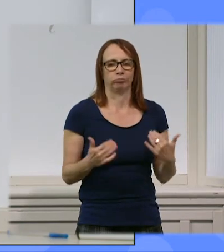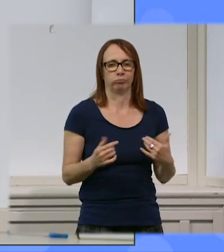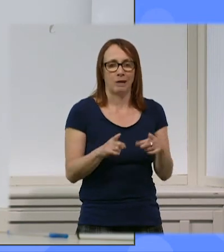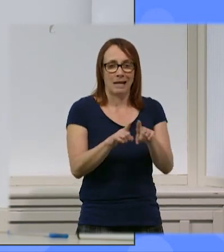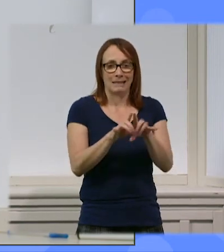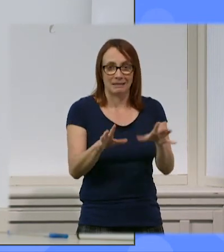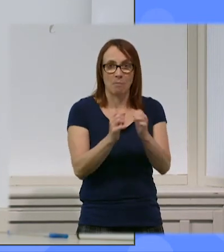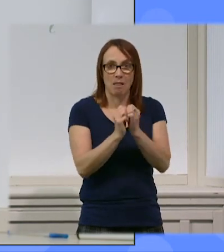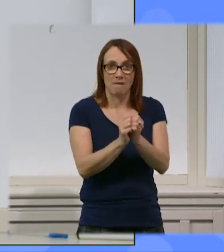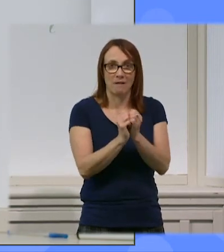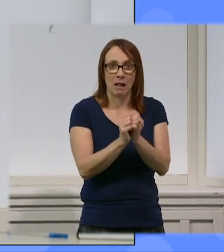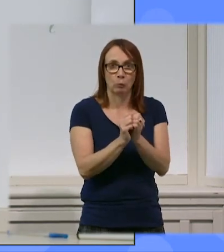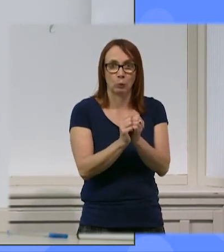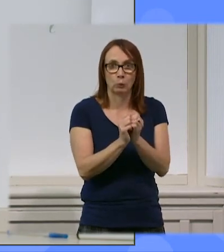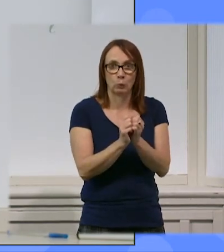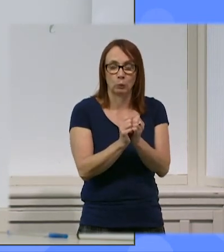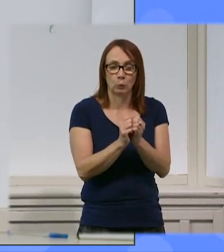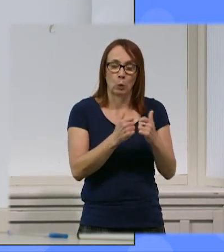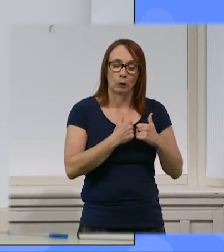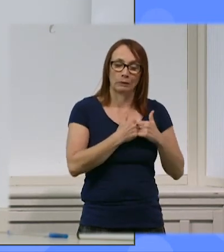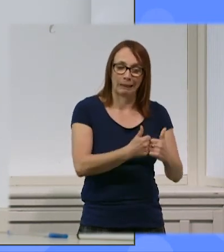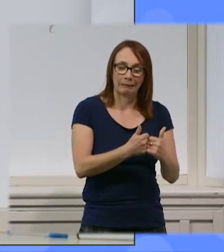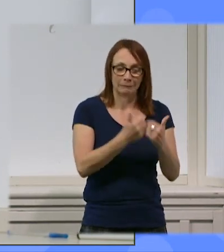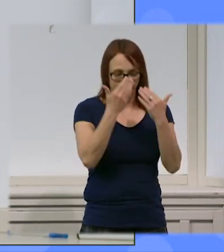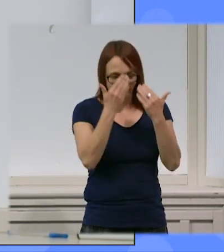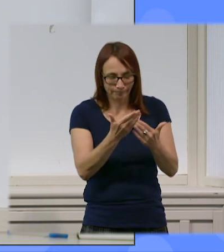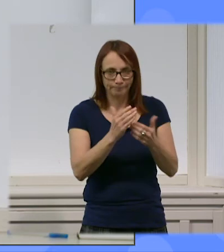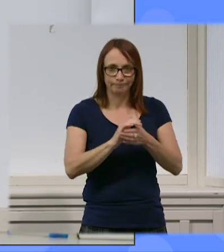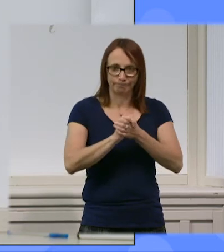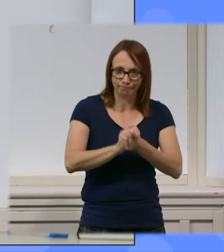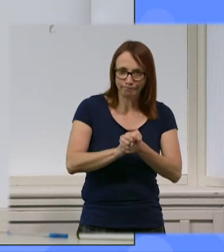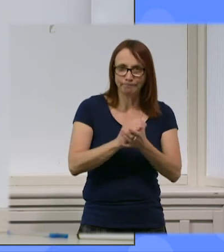the heart of the MPF kindness dignity and compassion and they really reflect